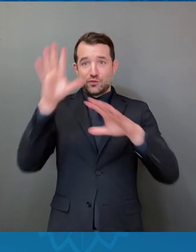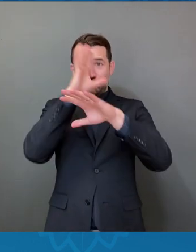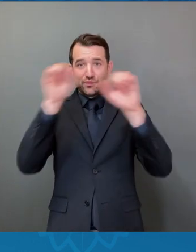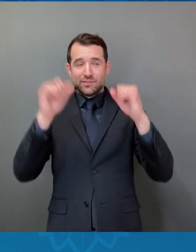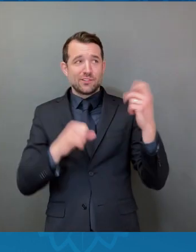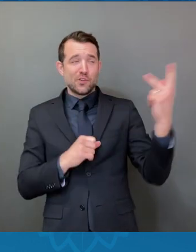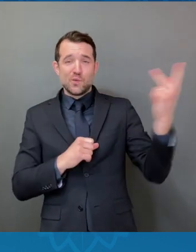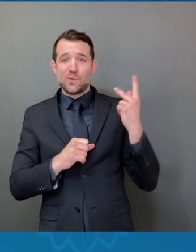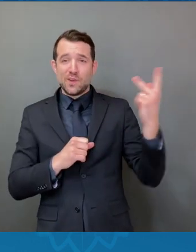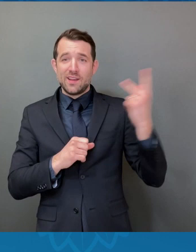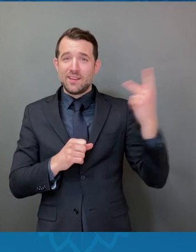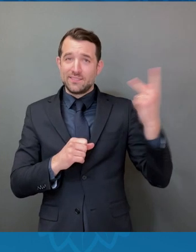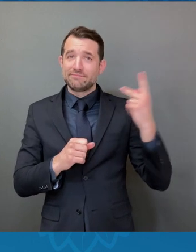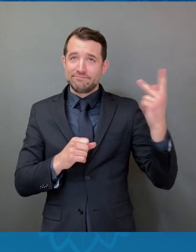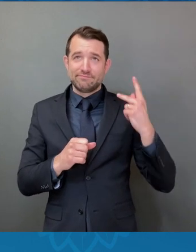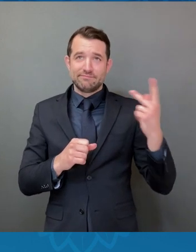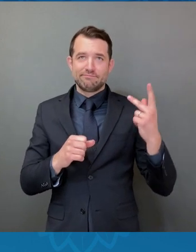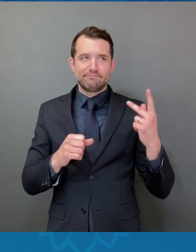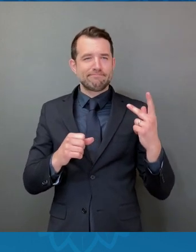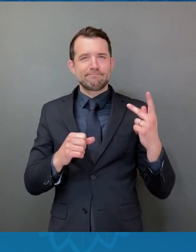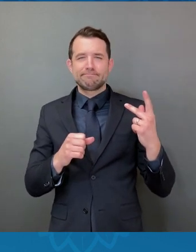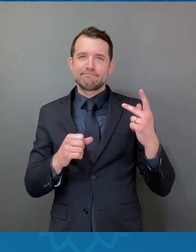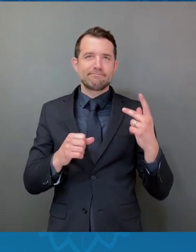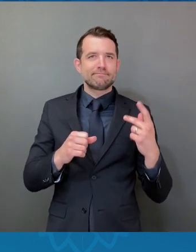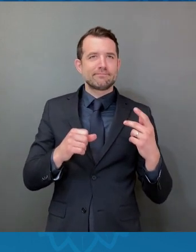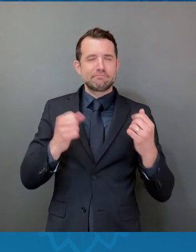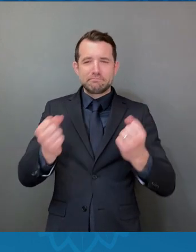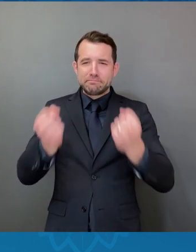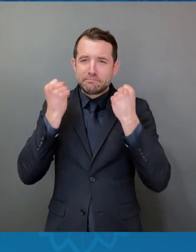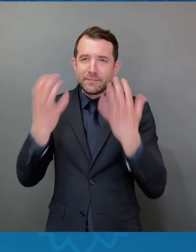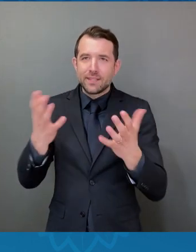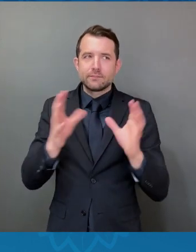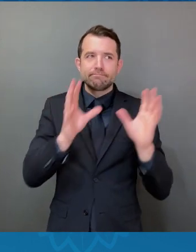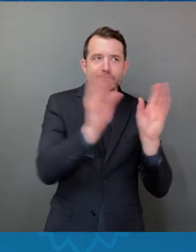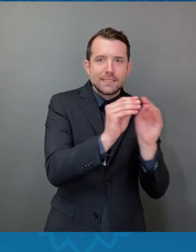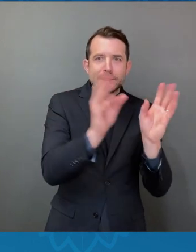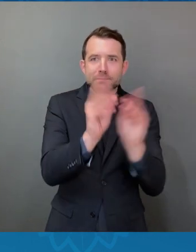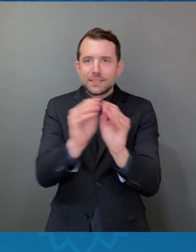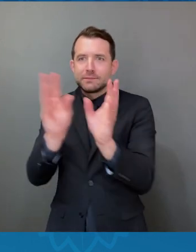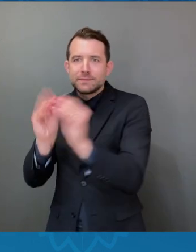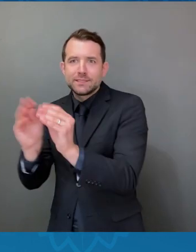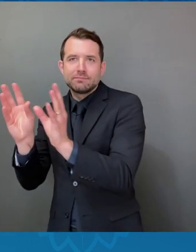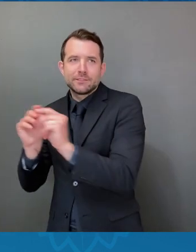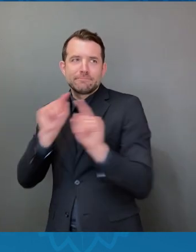we hold bilateral meetings with the heads of nations around the world we travel.